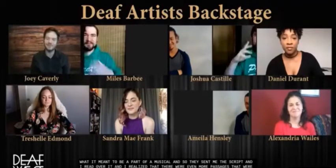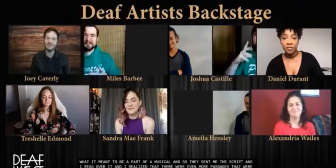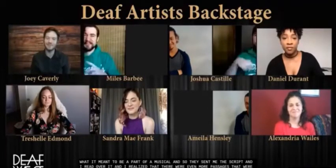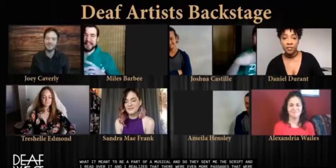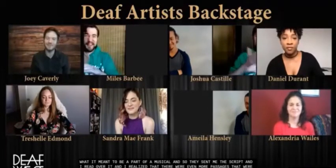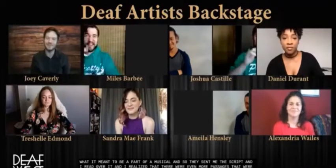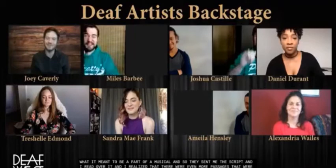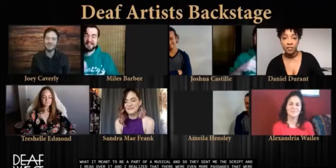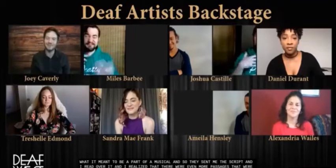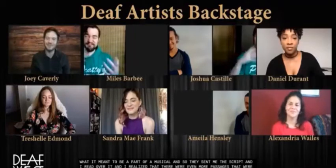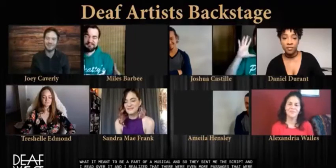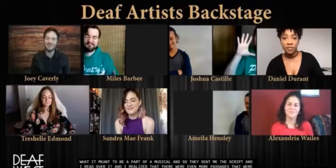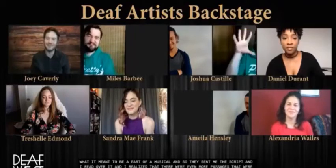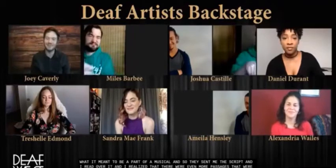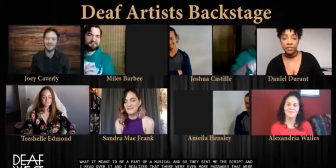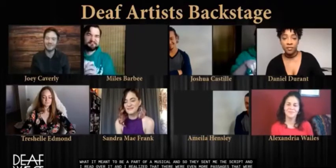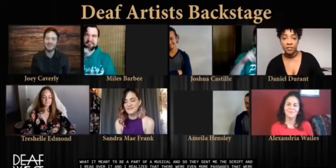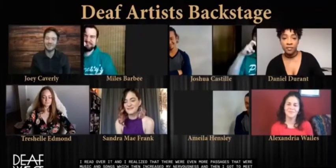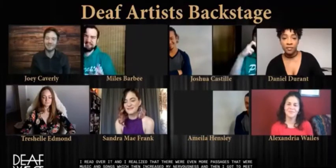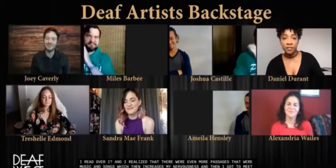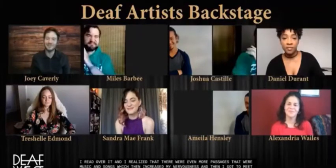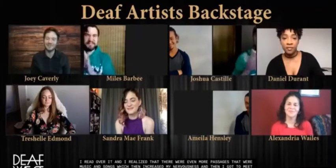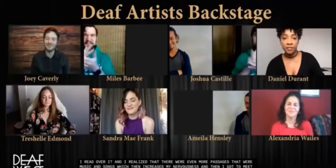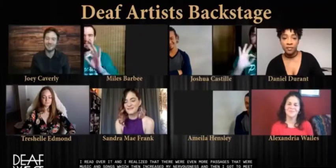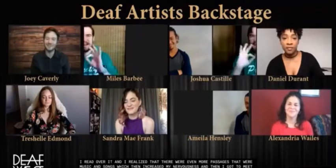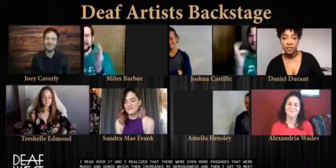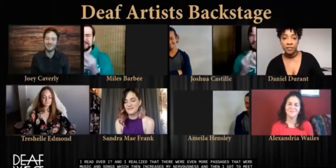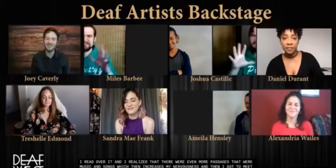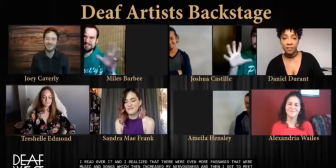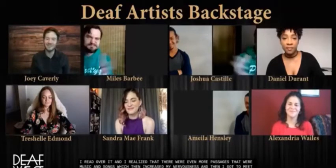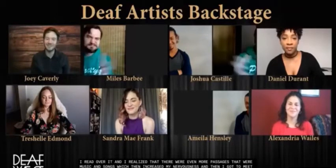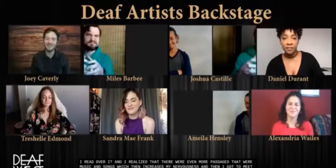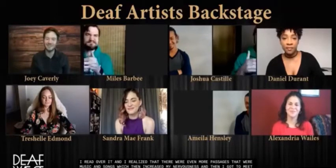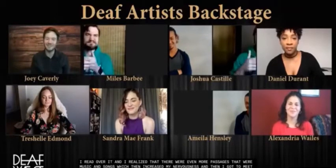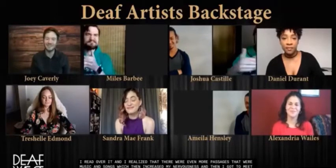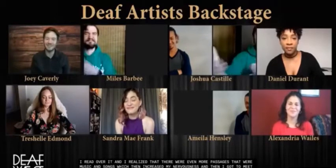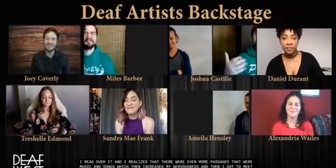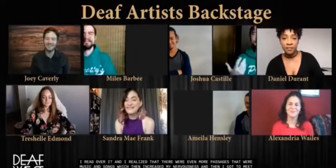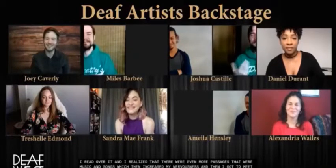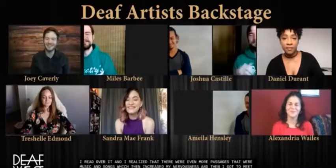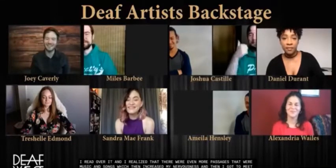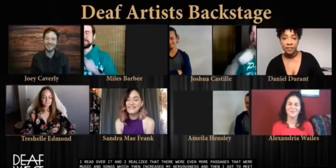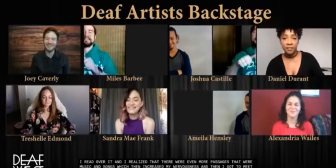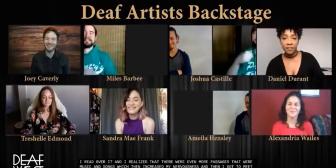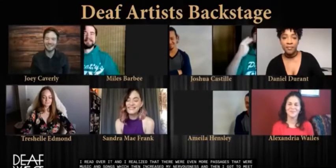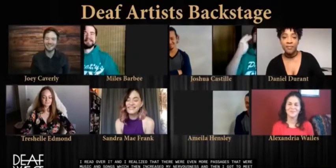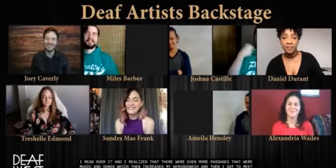How to act and interpret into music. And we really became together and became a family.